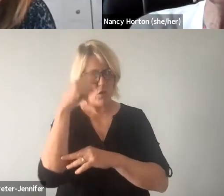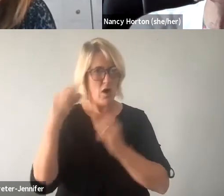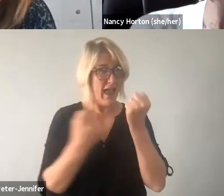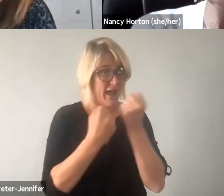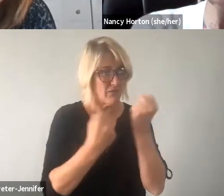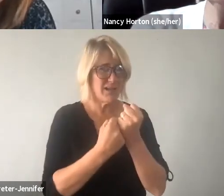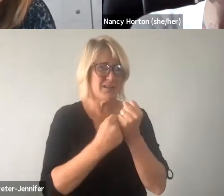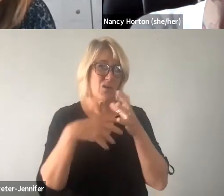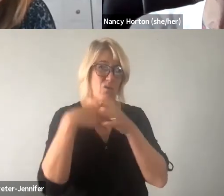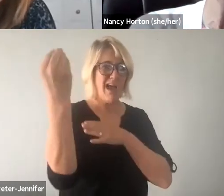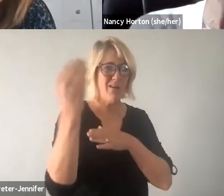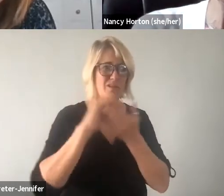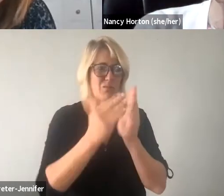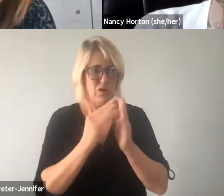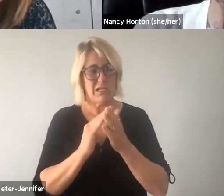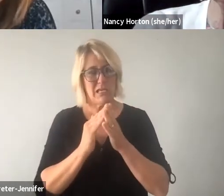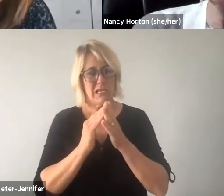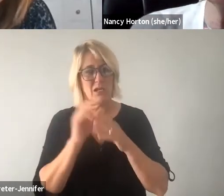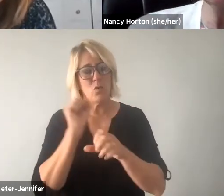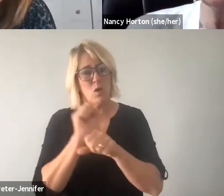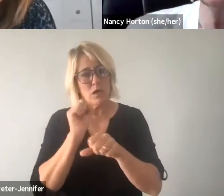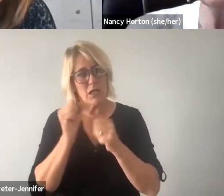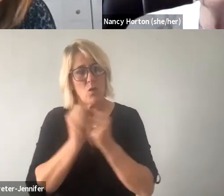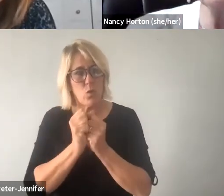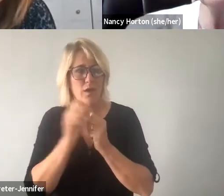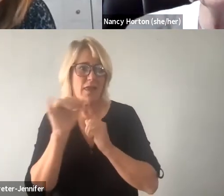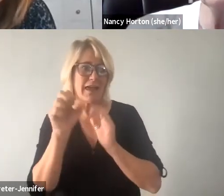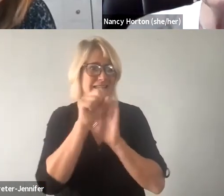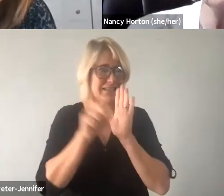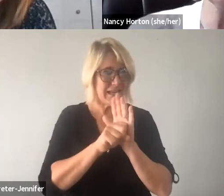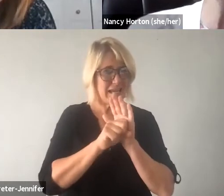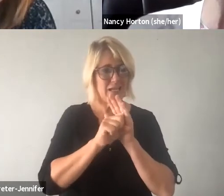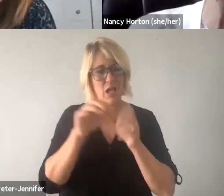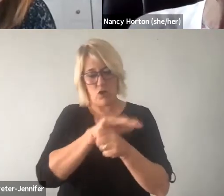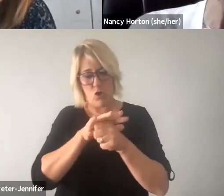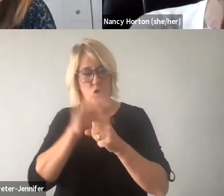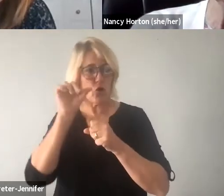make sure that this is on people's radar and, you know, as advocates are